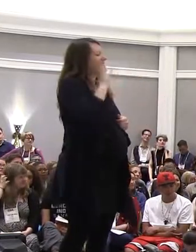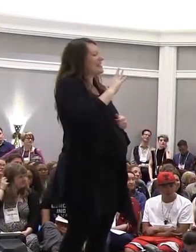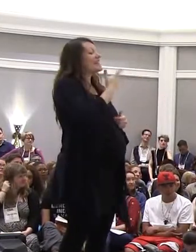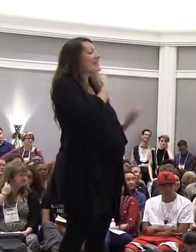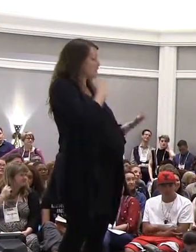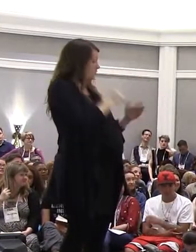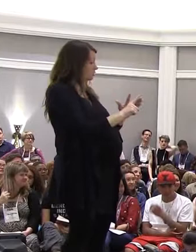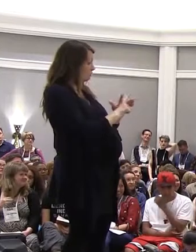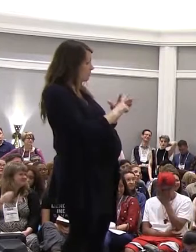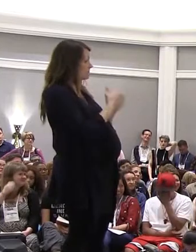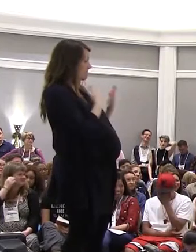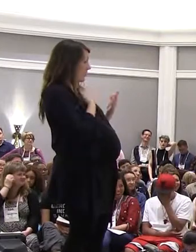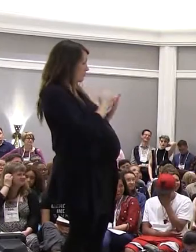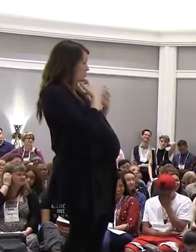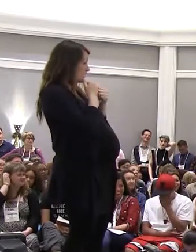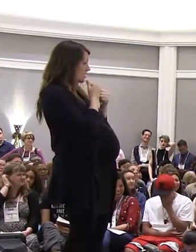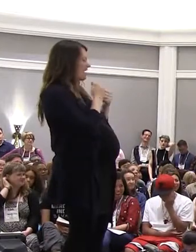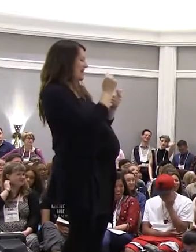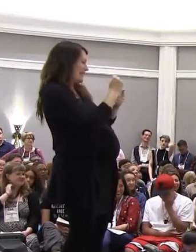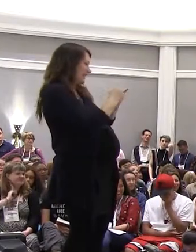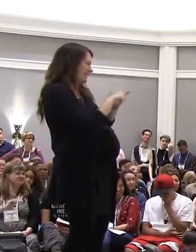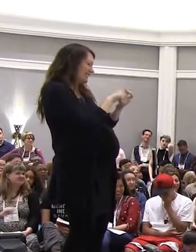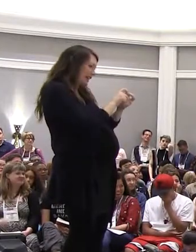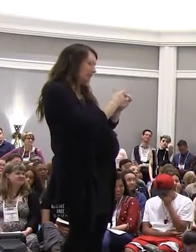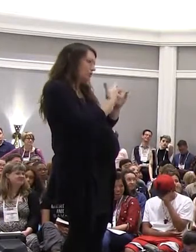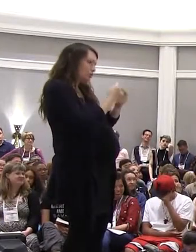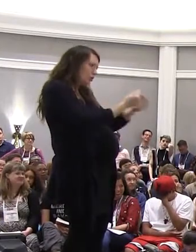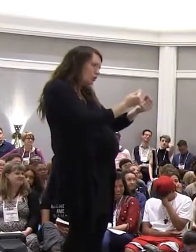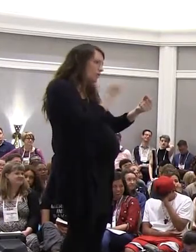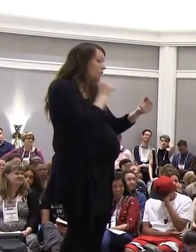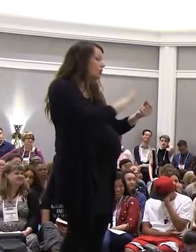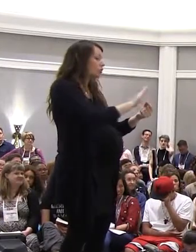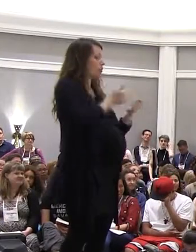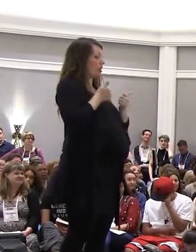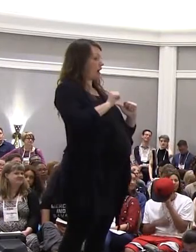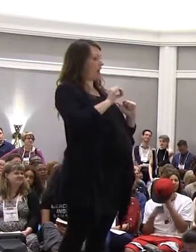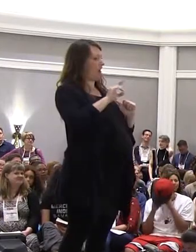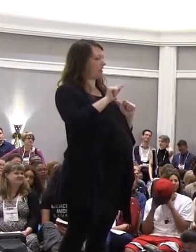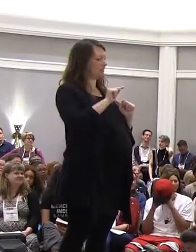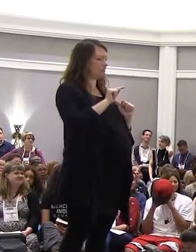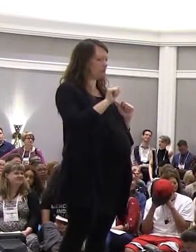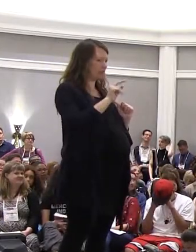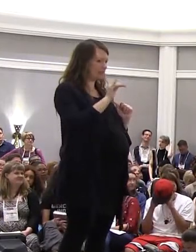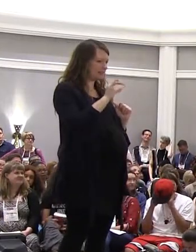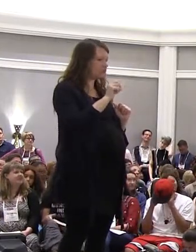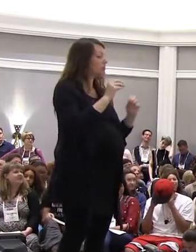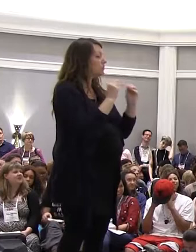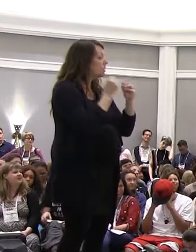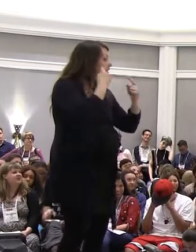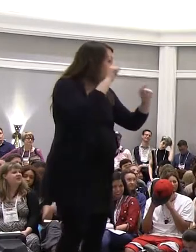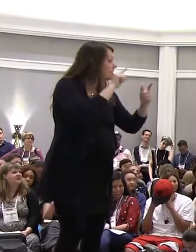Here is exactly what you can do to get your auditions more accessible to get your rehearsals, to get your performances,